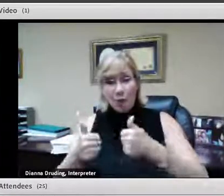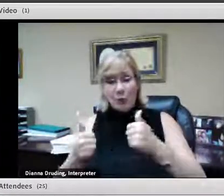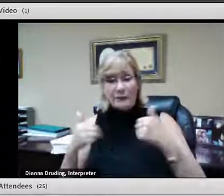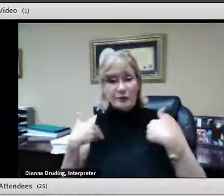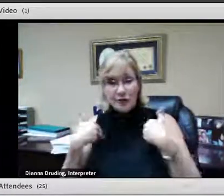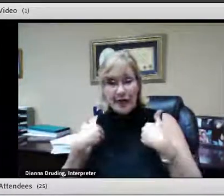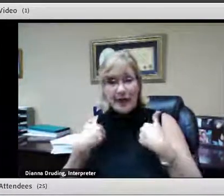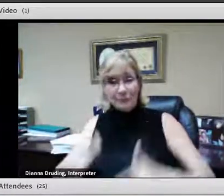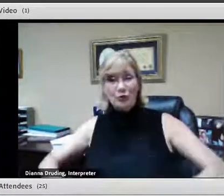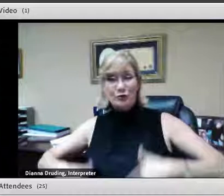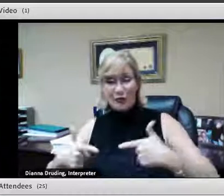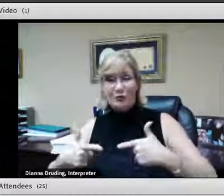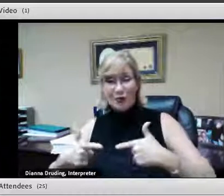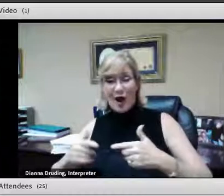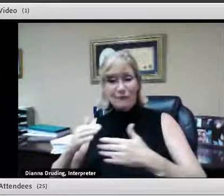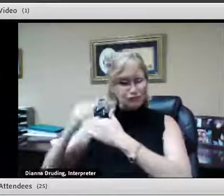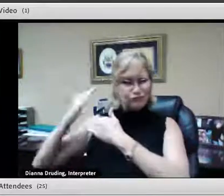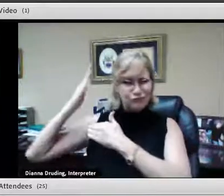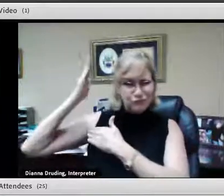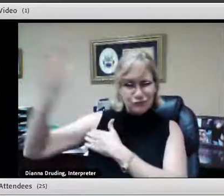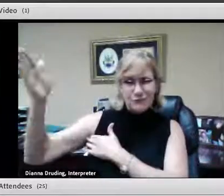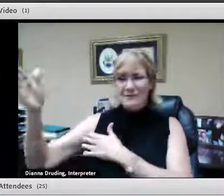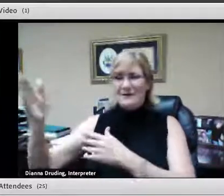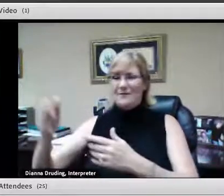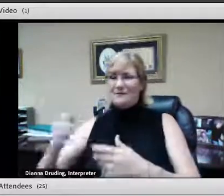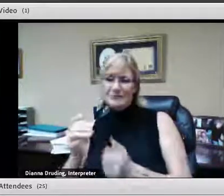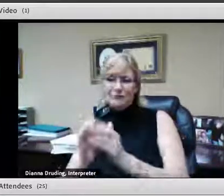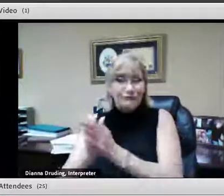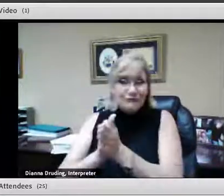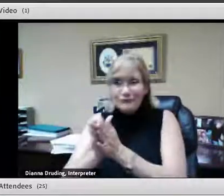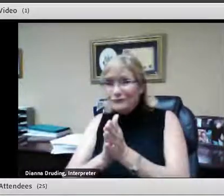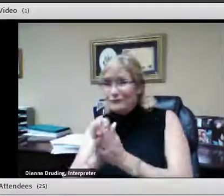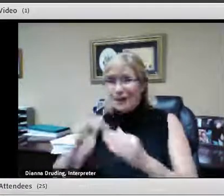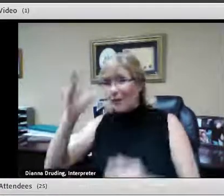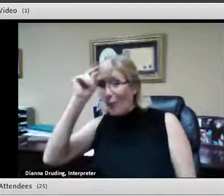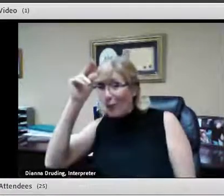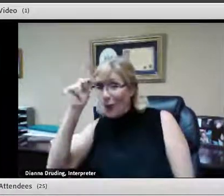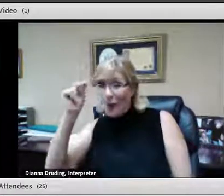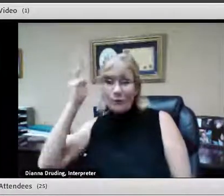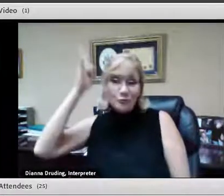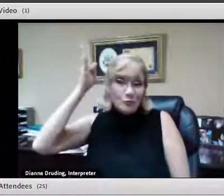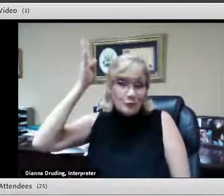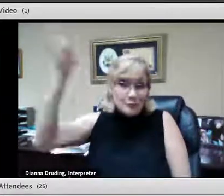Especially for your energetic boys, some of your really creative girls here,